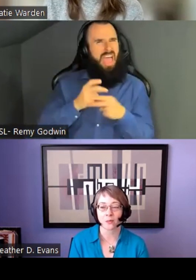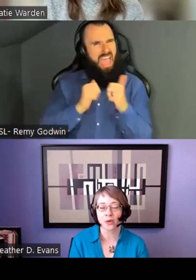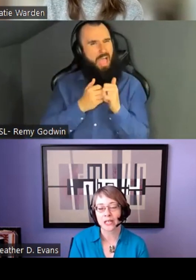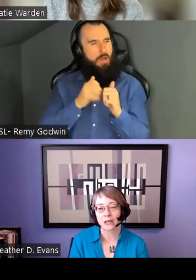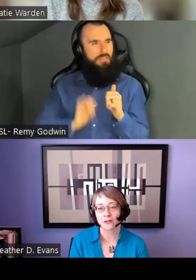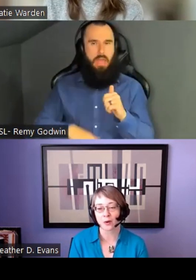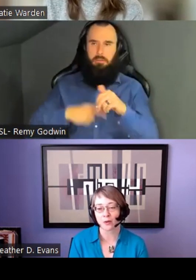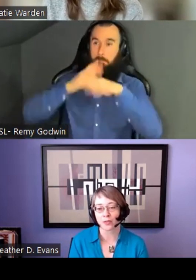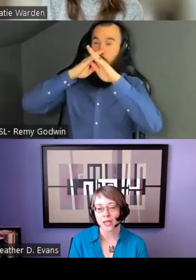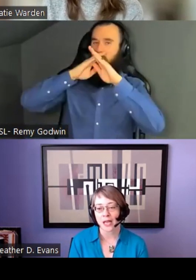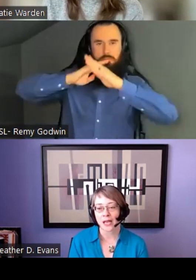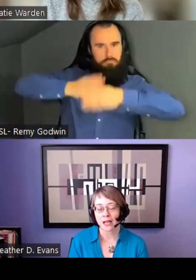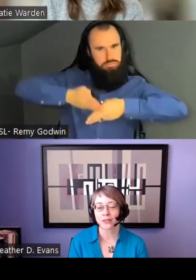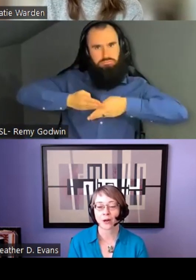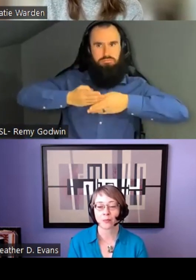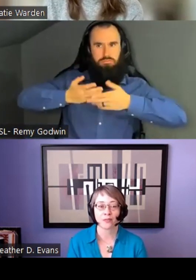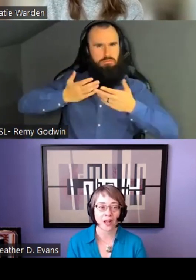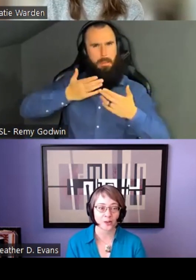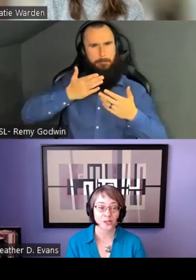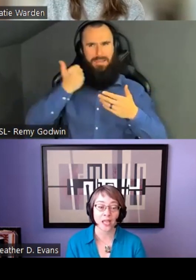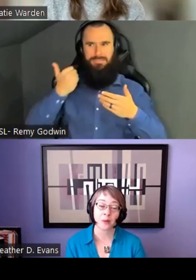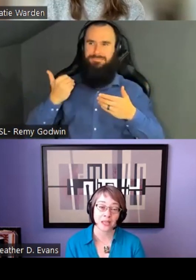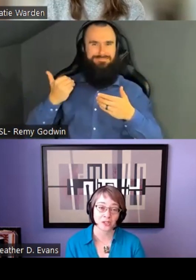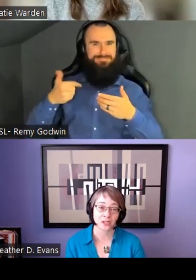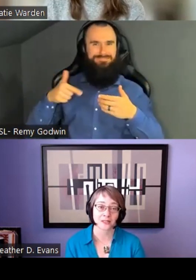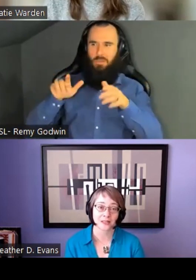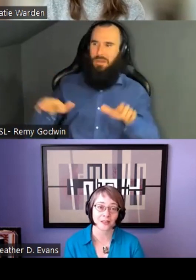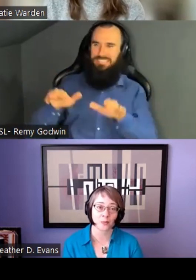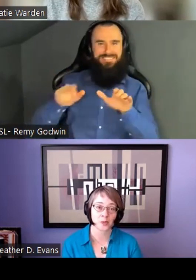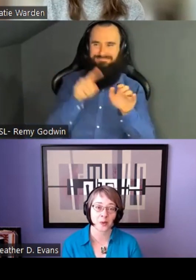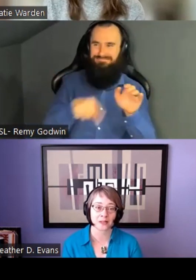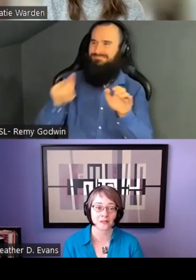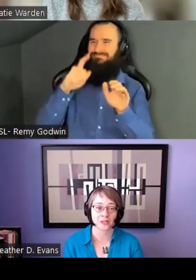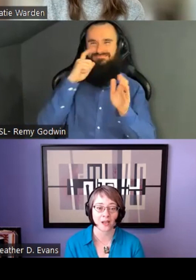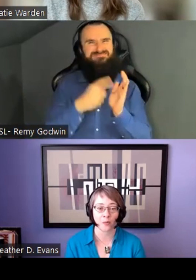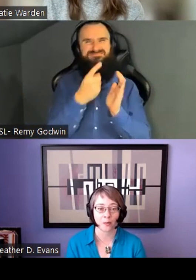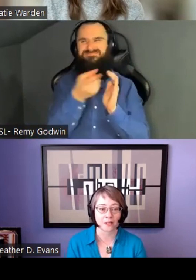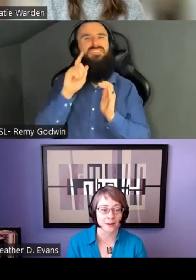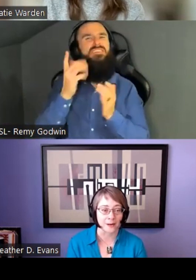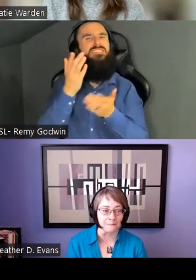And we're gonna hear from both healthcare providers and patients and their perspectives on that webinar.